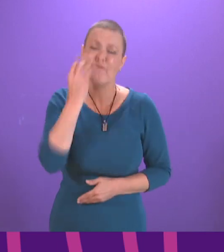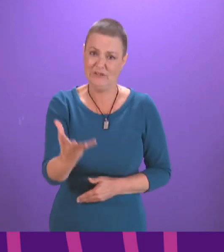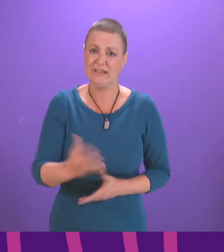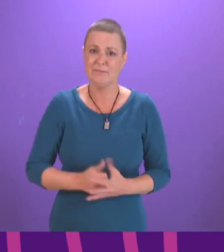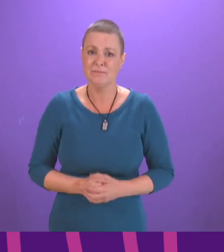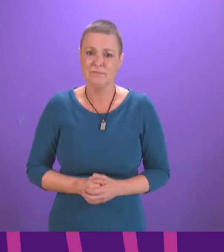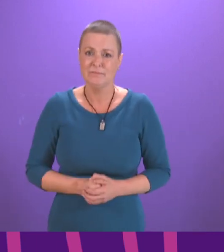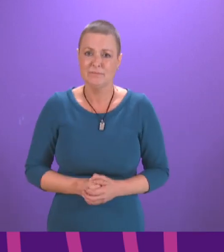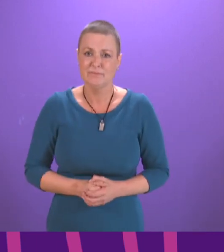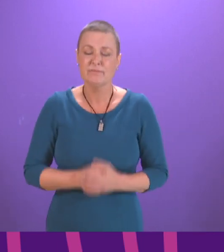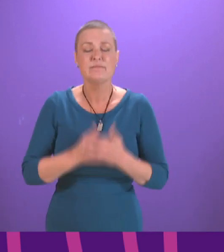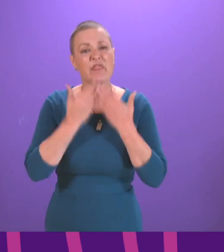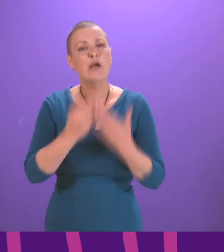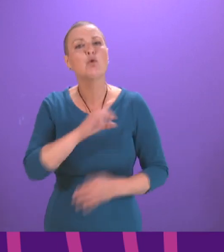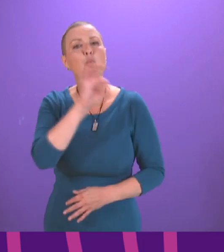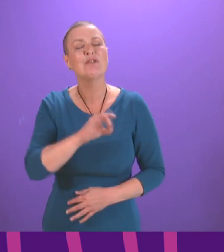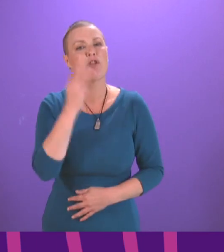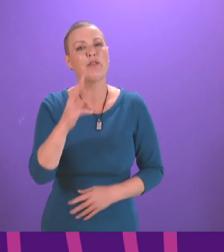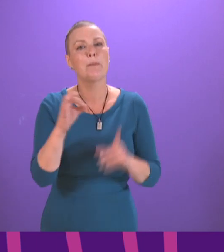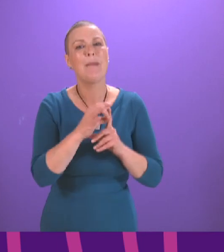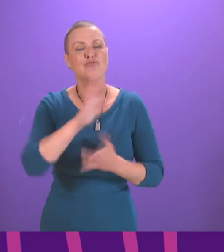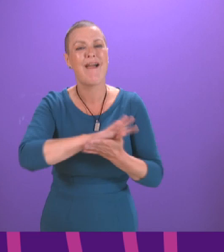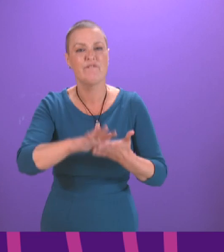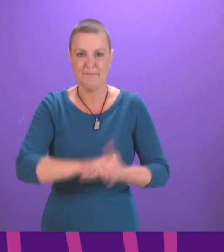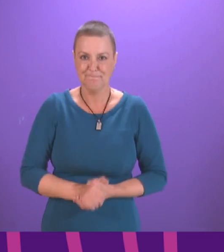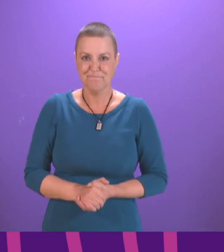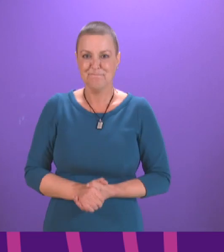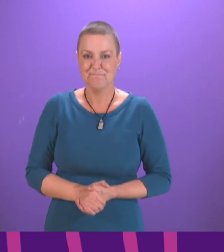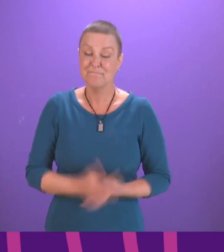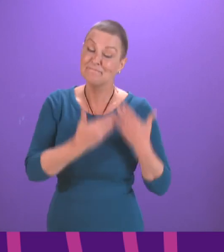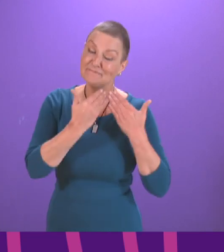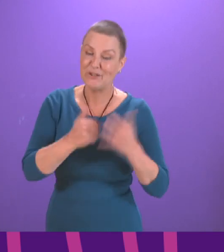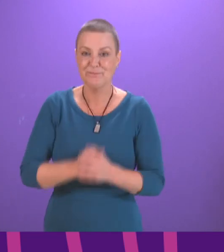New Covid Framework (Additional Funding) 3. Patrick Harvie (Glasgow) (Green):